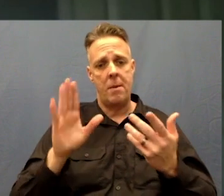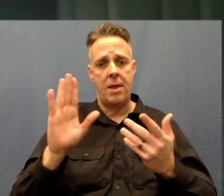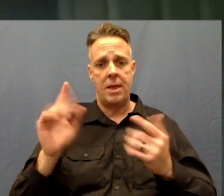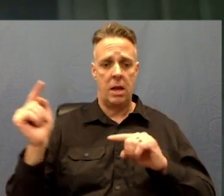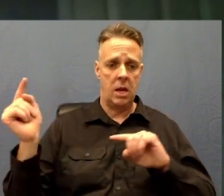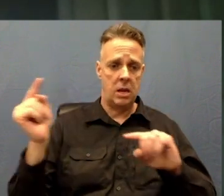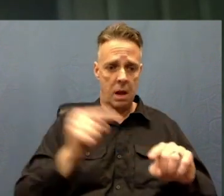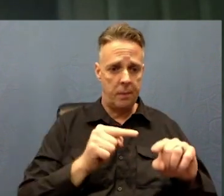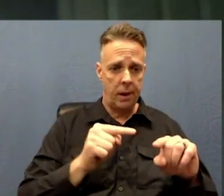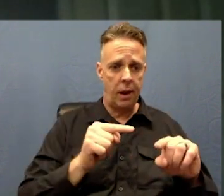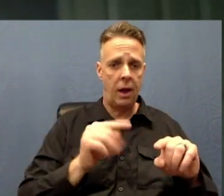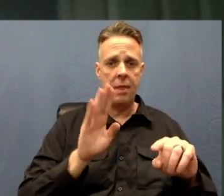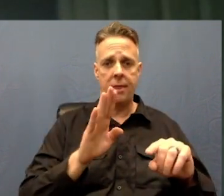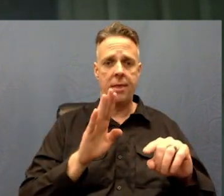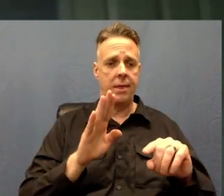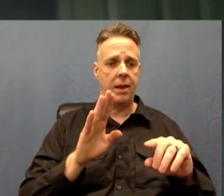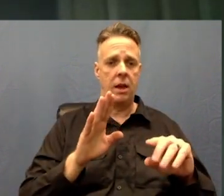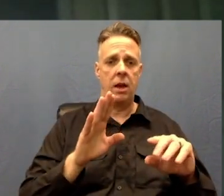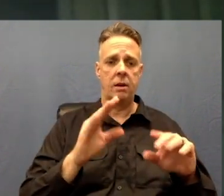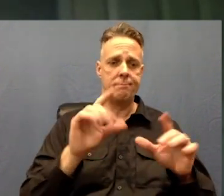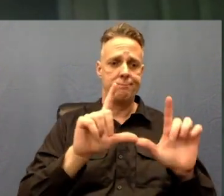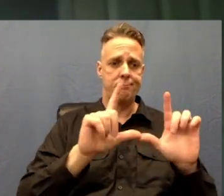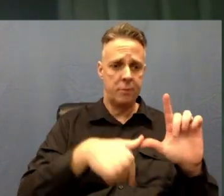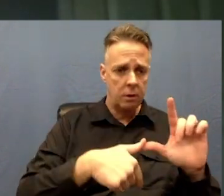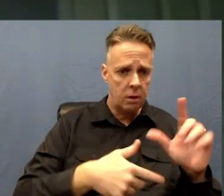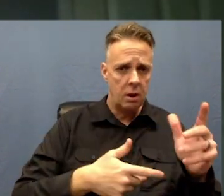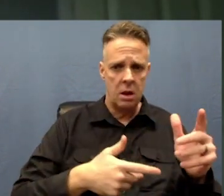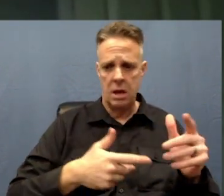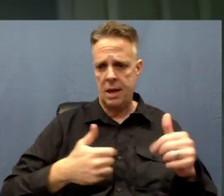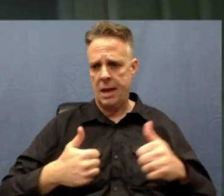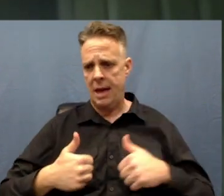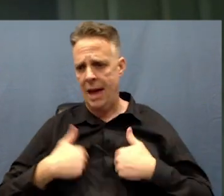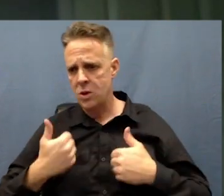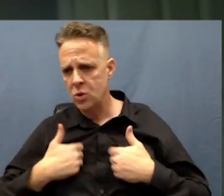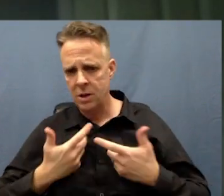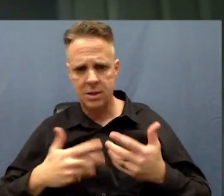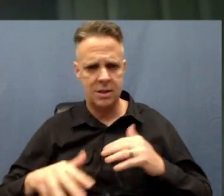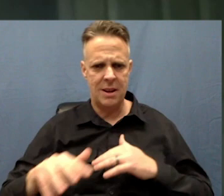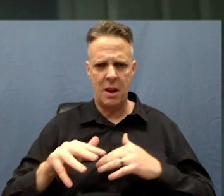THEIR -- THEIR VISAS EXPIRING, OUR THEIR -- THEY DON'T HAVE AN ADDRESS TO BE WITH.